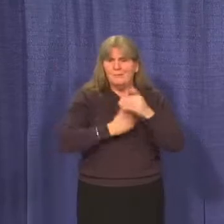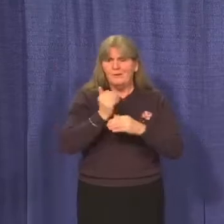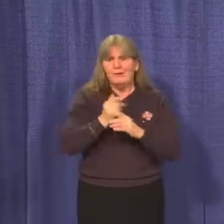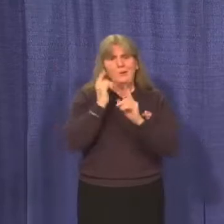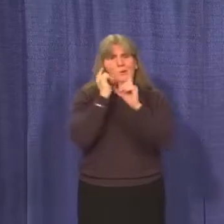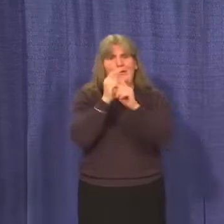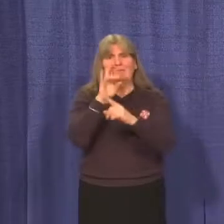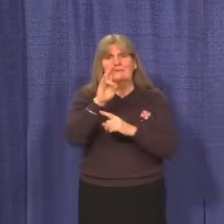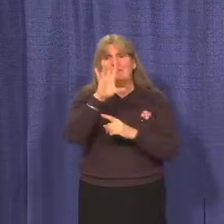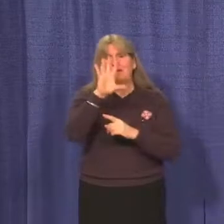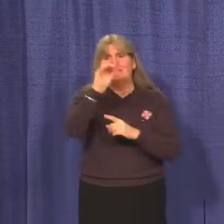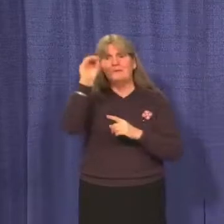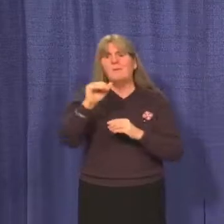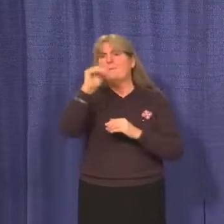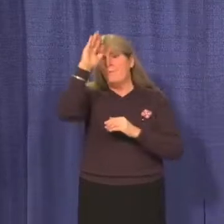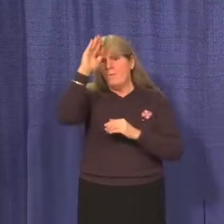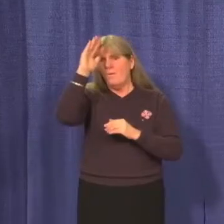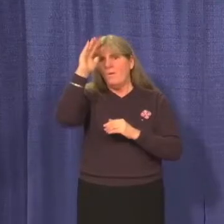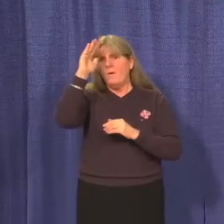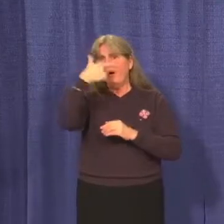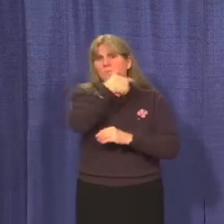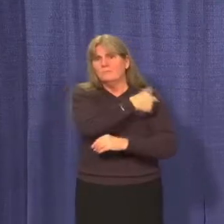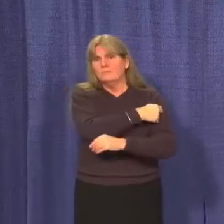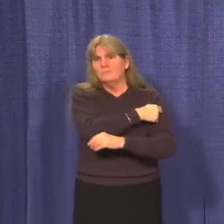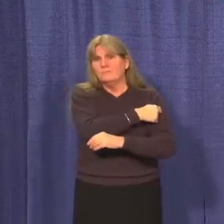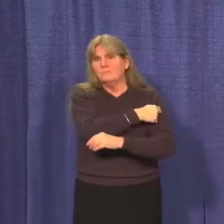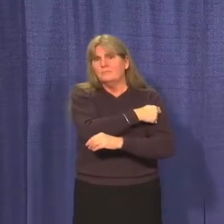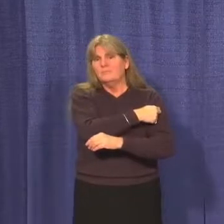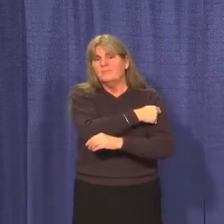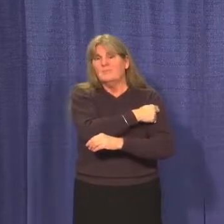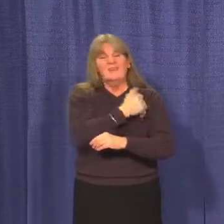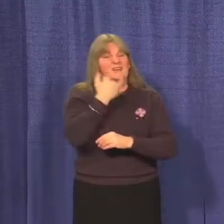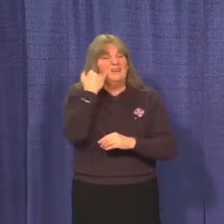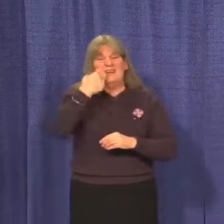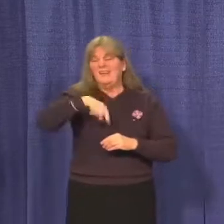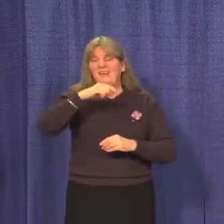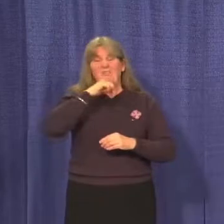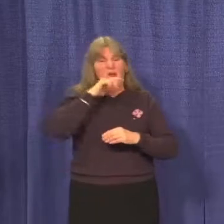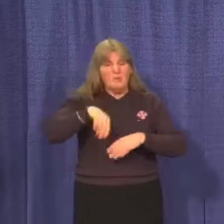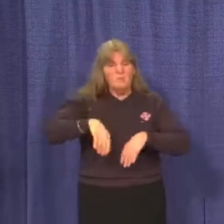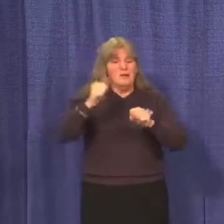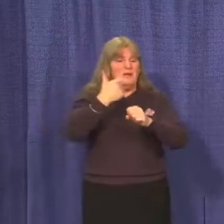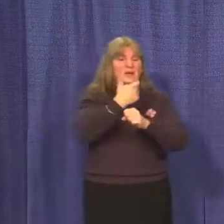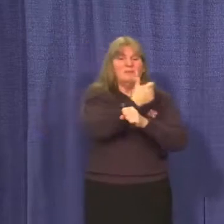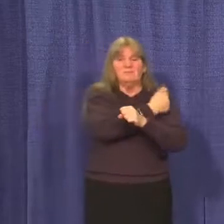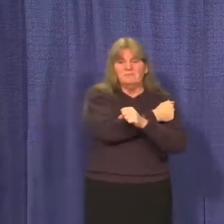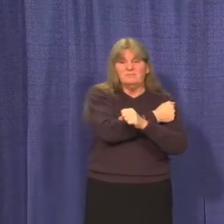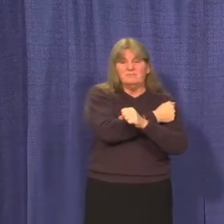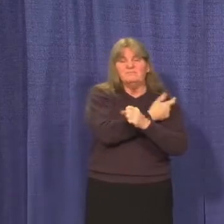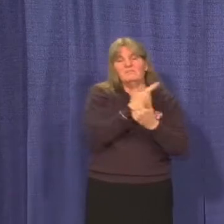75 percent or higher goal. If we fail as a community, we have to live with the risk of